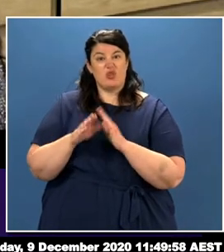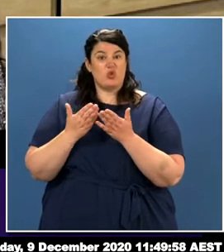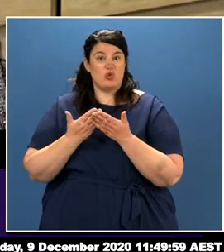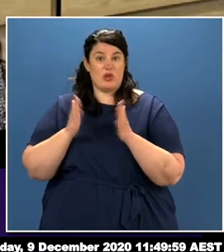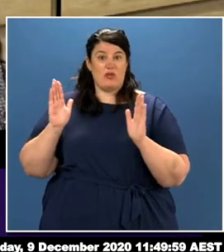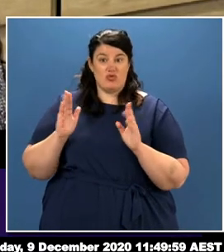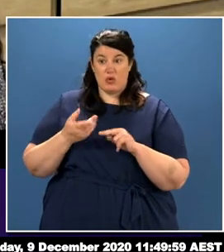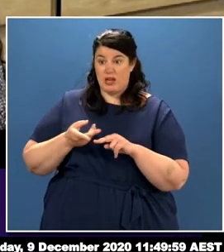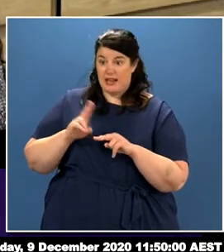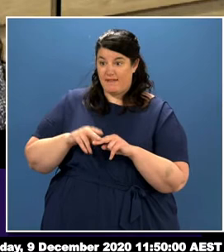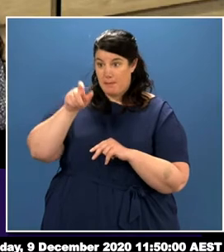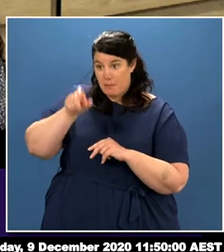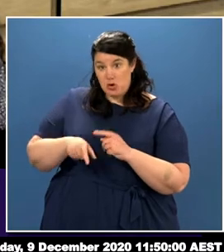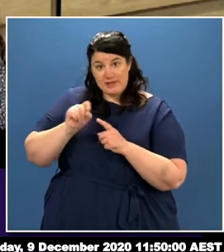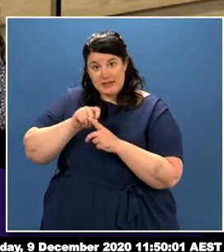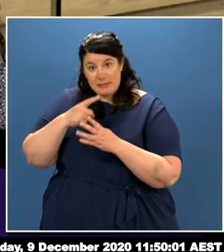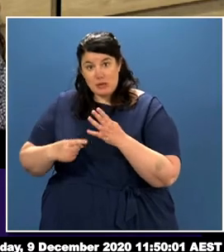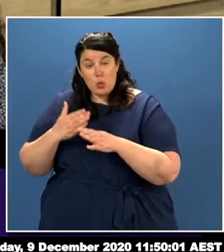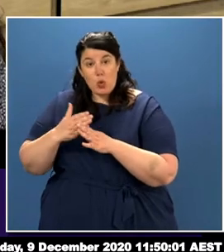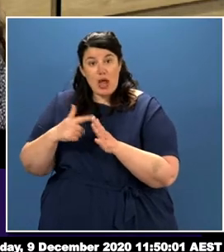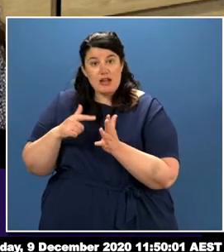whatever assistance --- MS FRASER: Necessary.